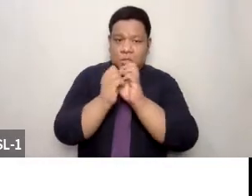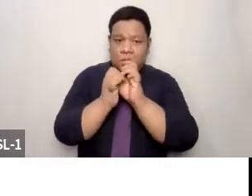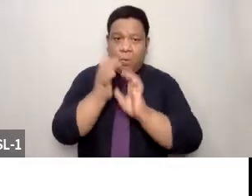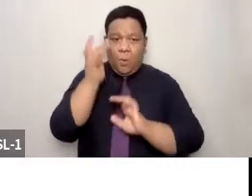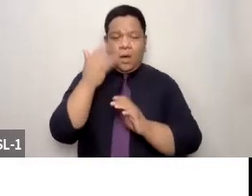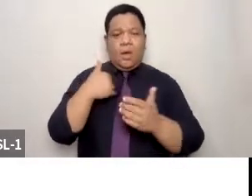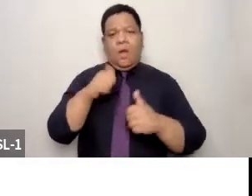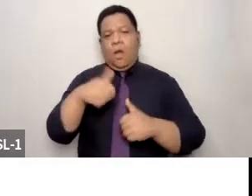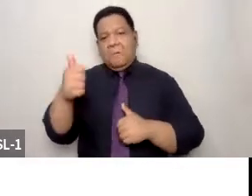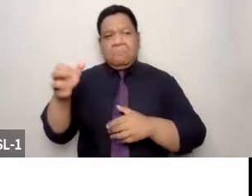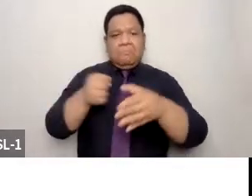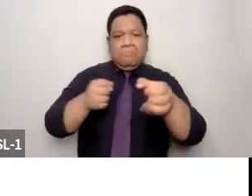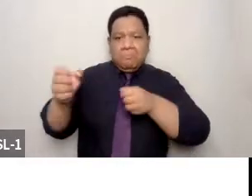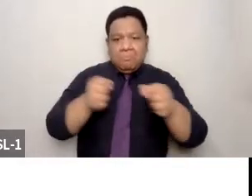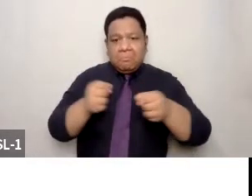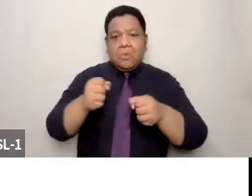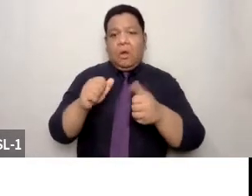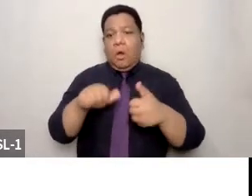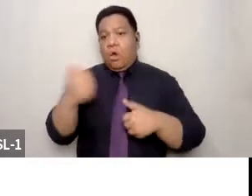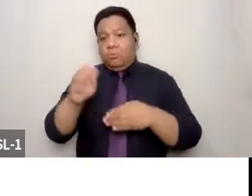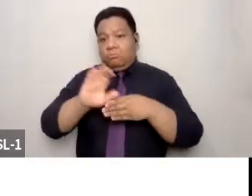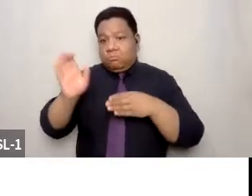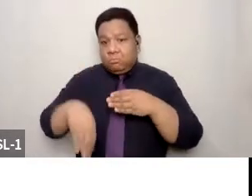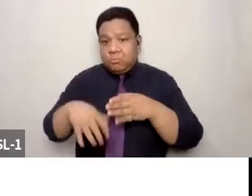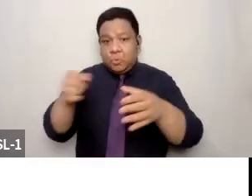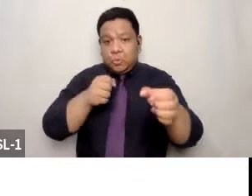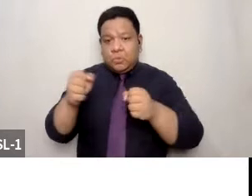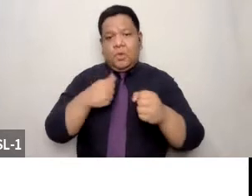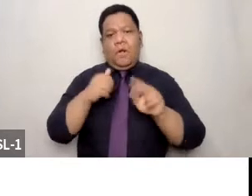The others are done with the recruitment but are still following up and monitoring.